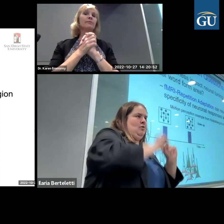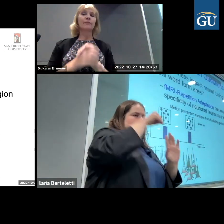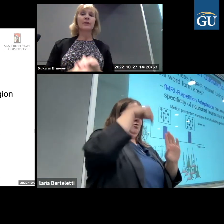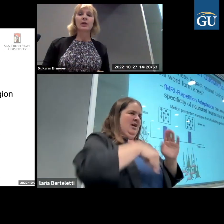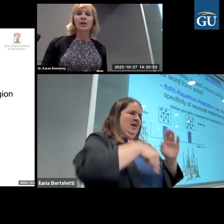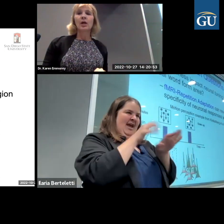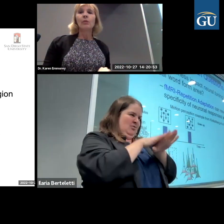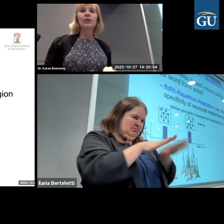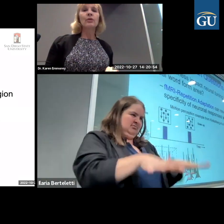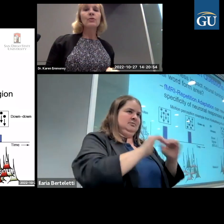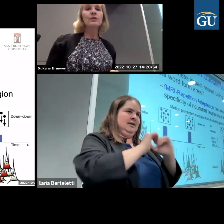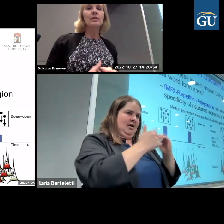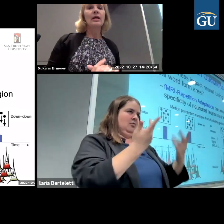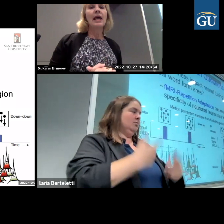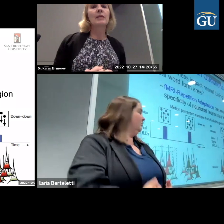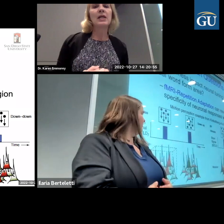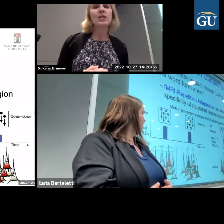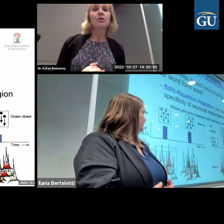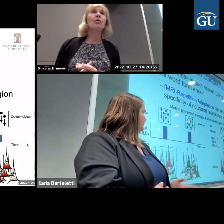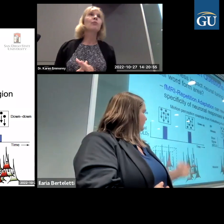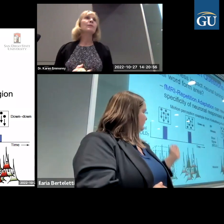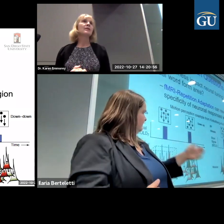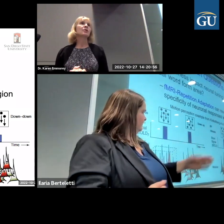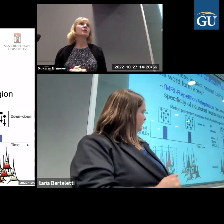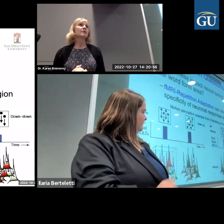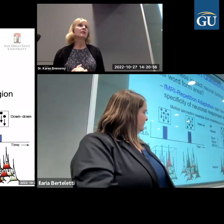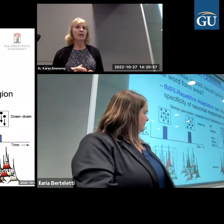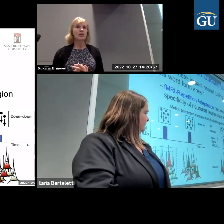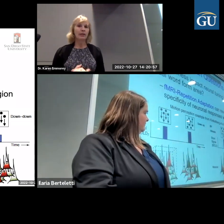Will you use an adaptation or a repetition suppression paradigm.